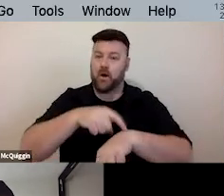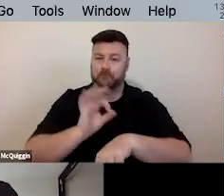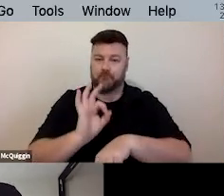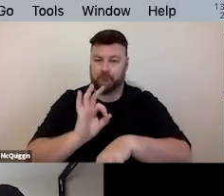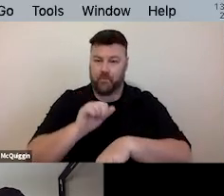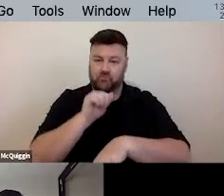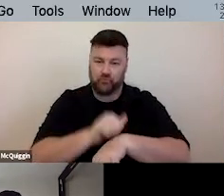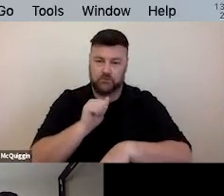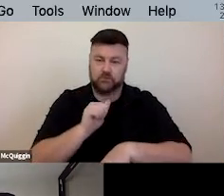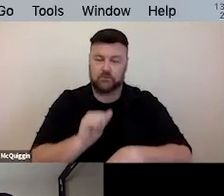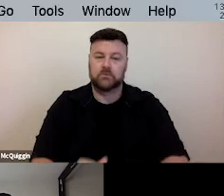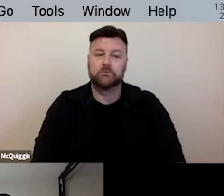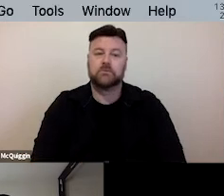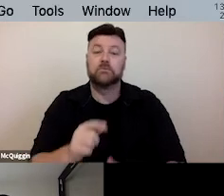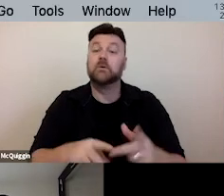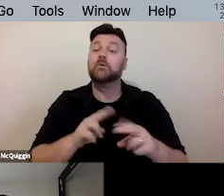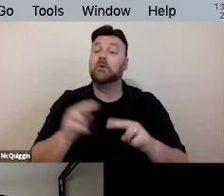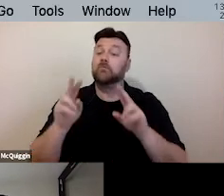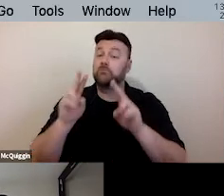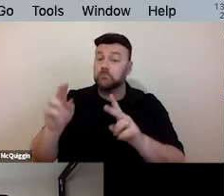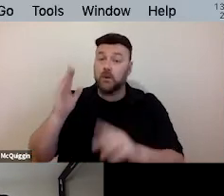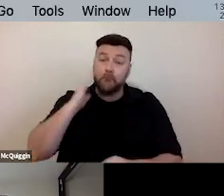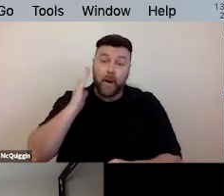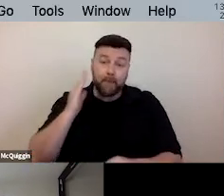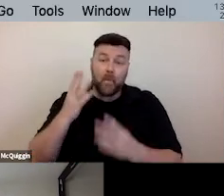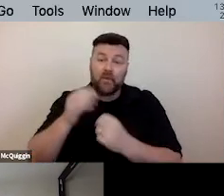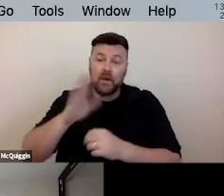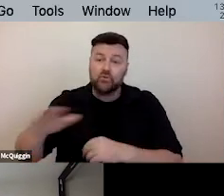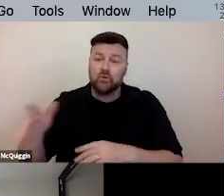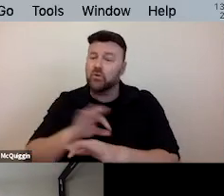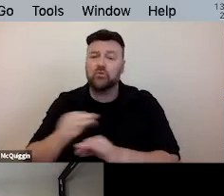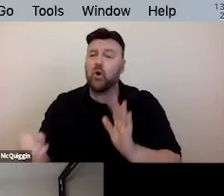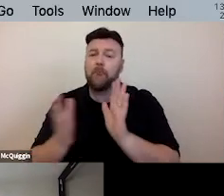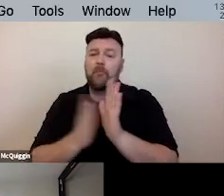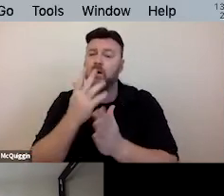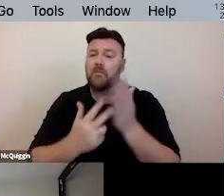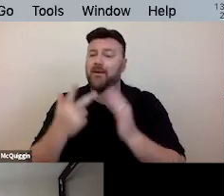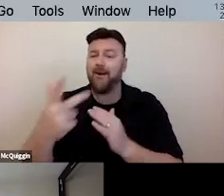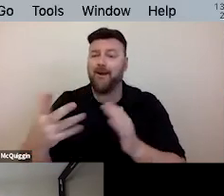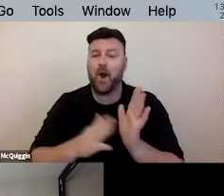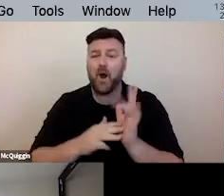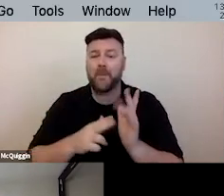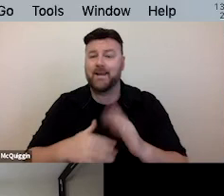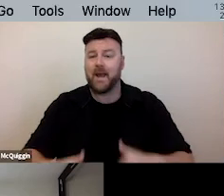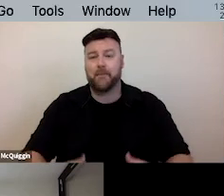If you're dealing with mums with kids don't post things at 8.30 on a Monday morning. They're too busy organising the